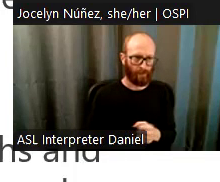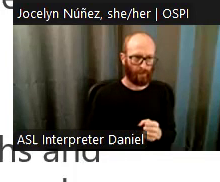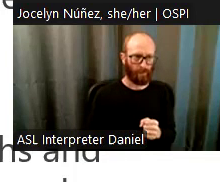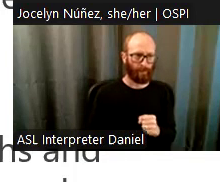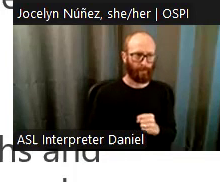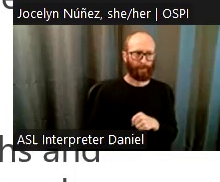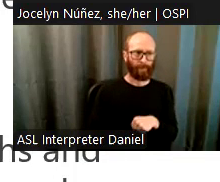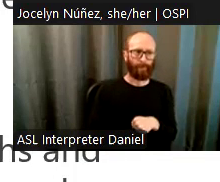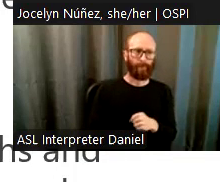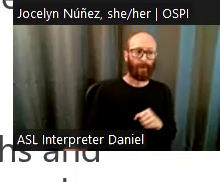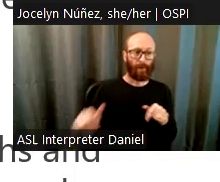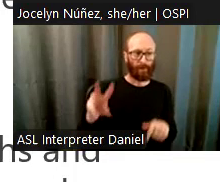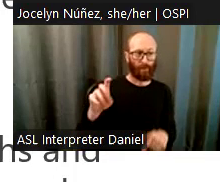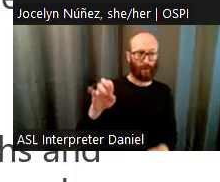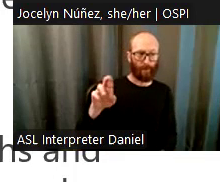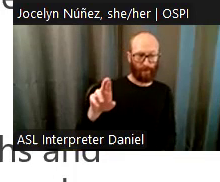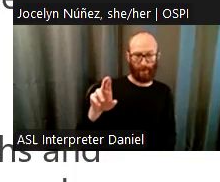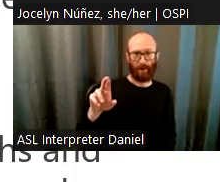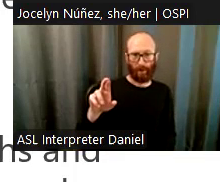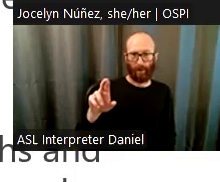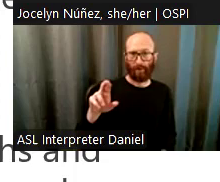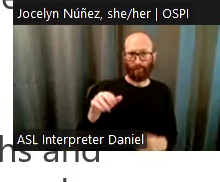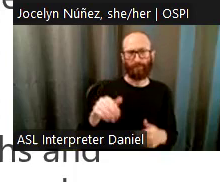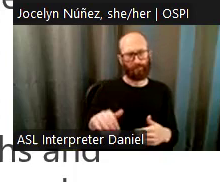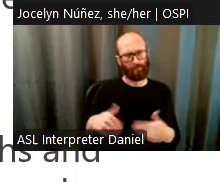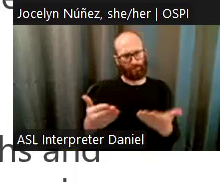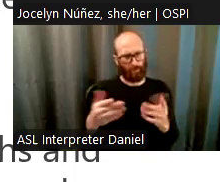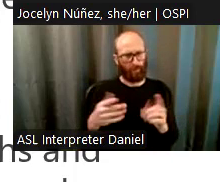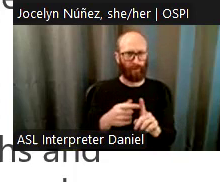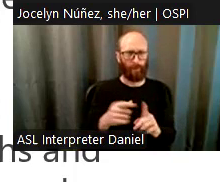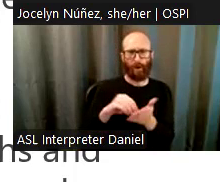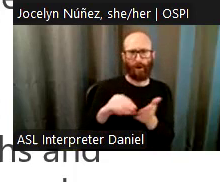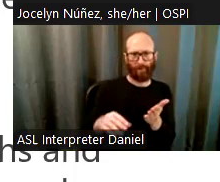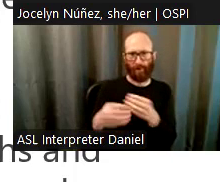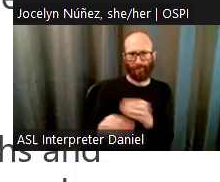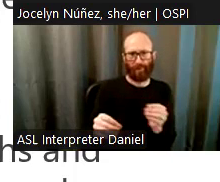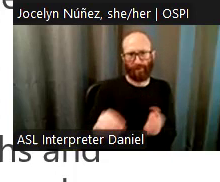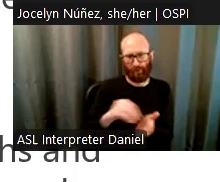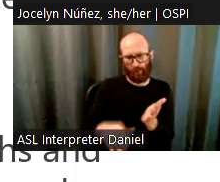webinar is brought to you through the Office of Student Engagement and Supports. At OSPI,